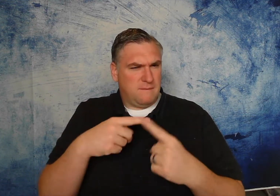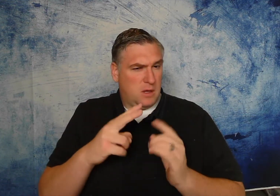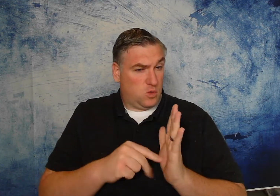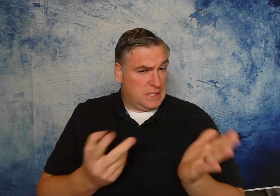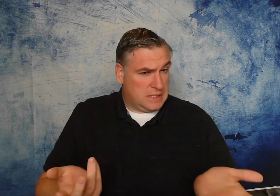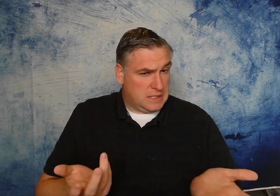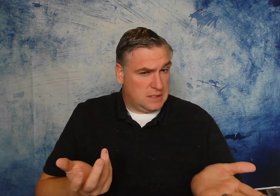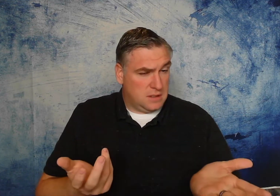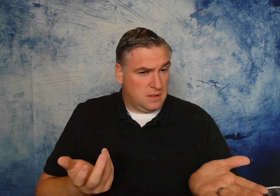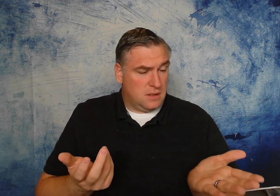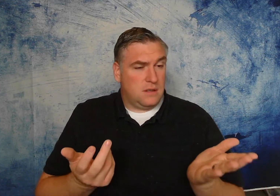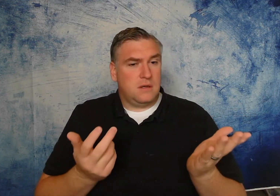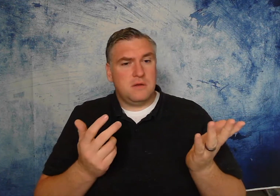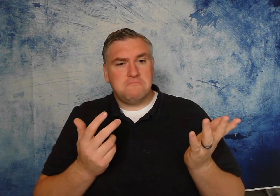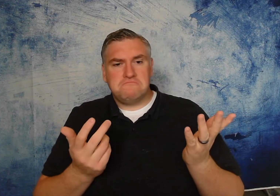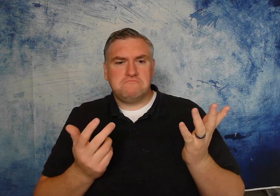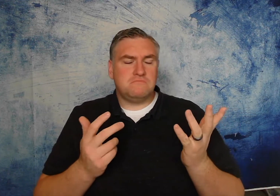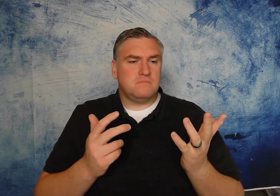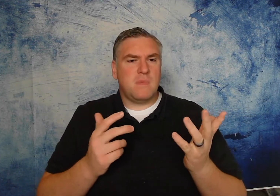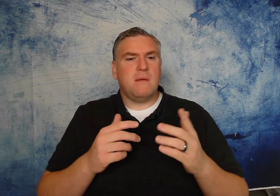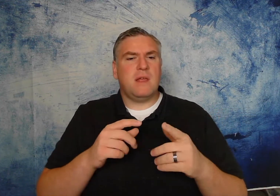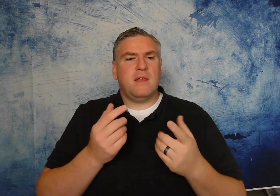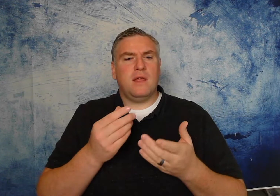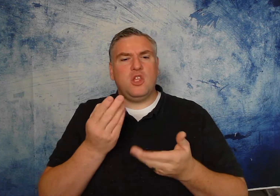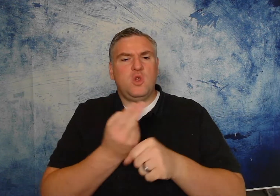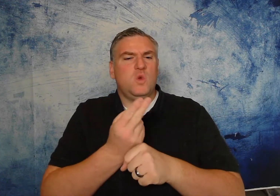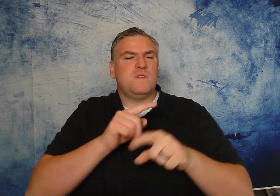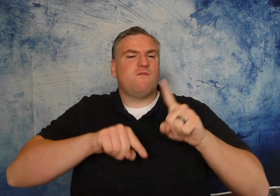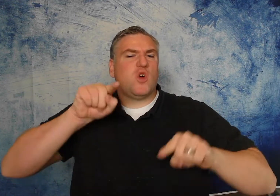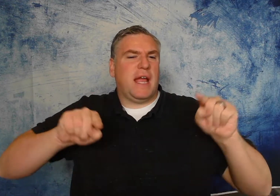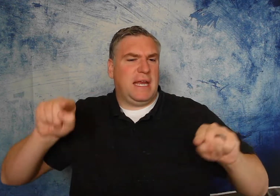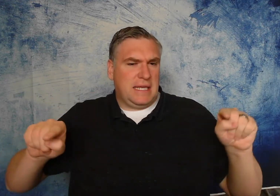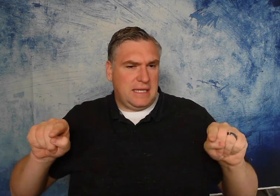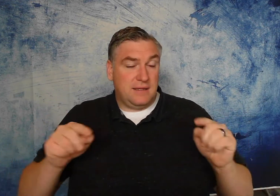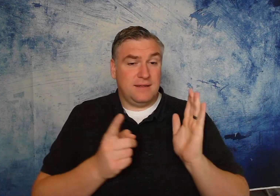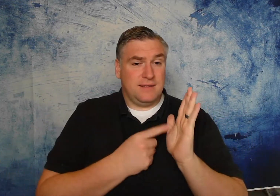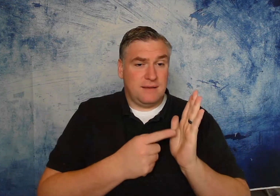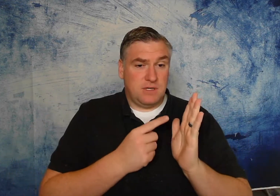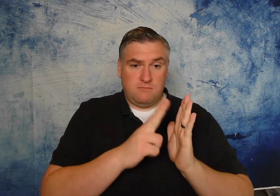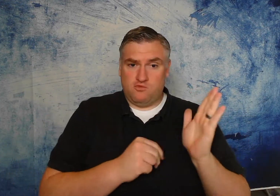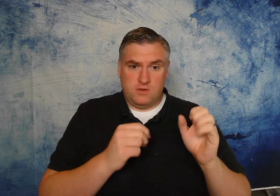I giving students fake perspectives at this time or what am I doing?" Maybe use variety: